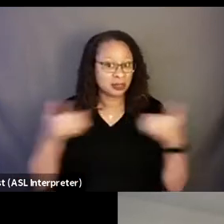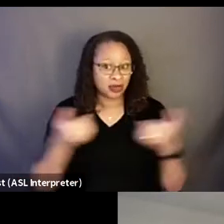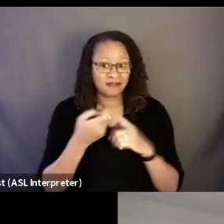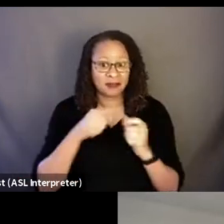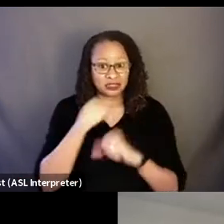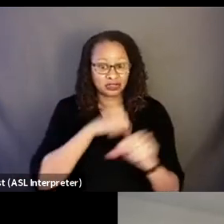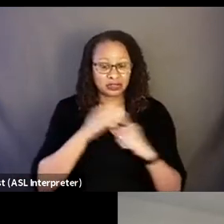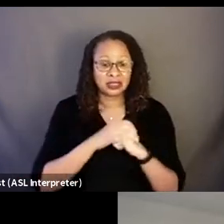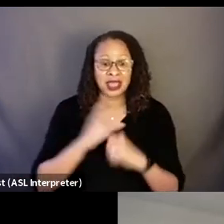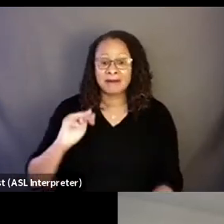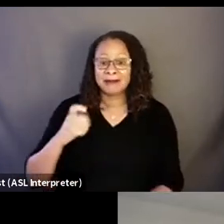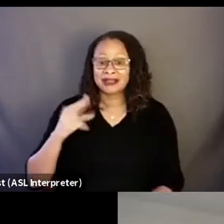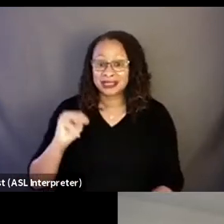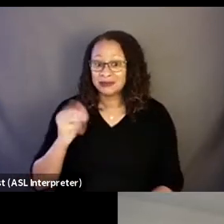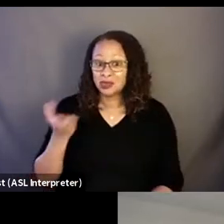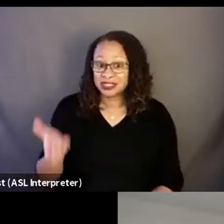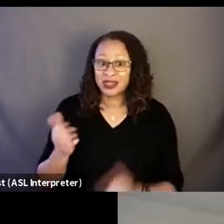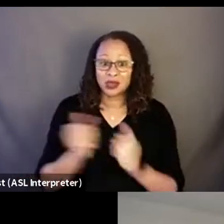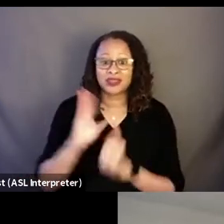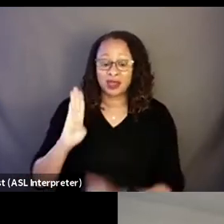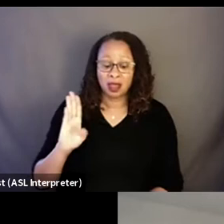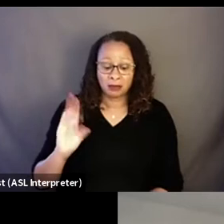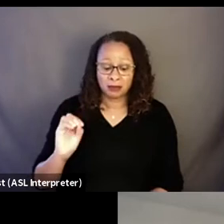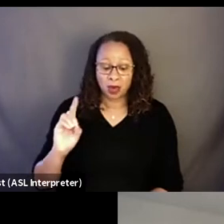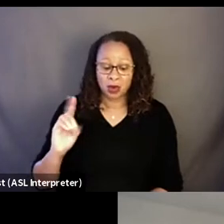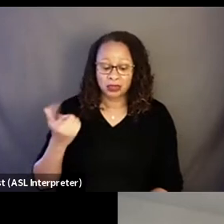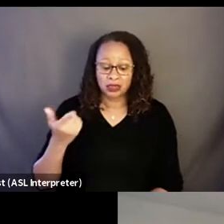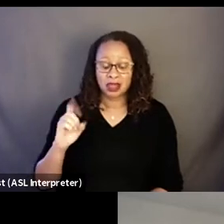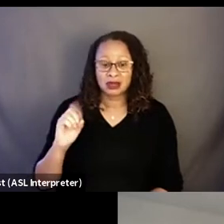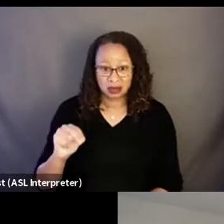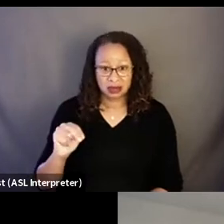Like Maxim was there with Bogdan and even his mom